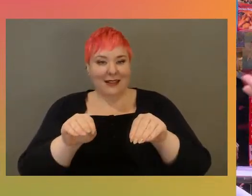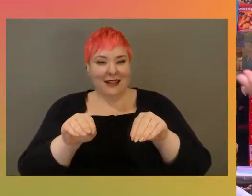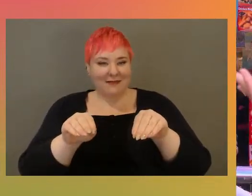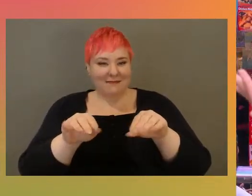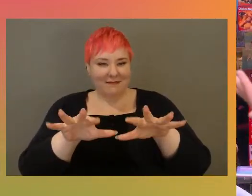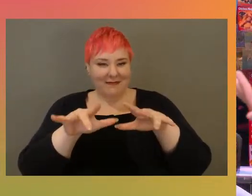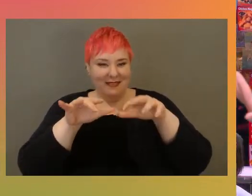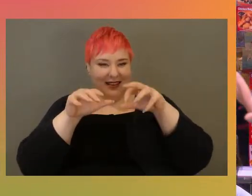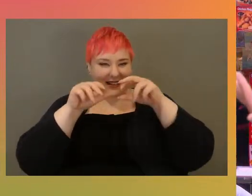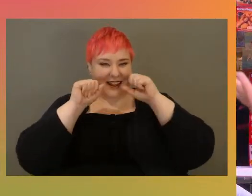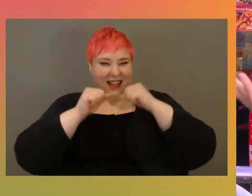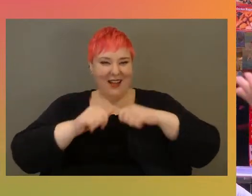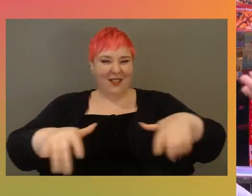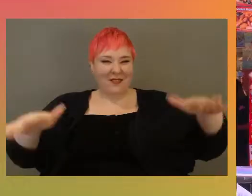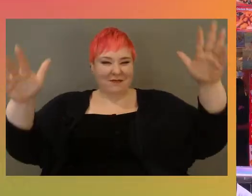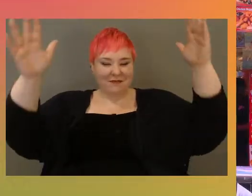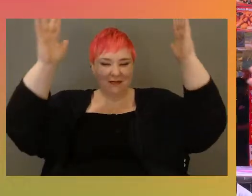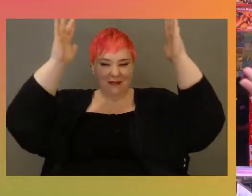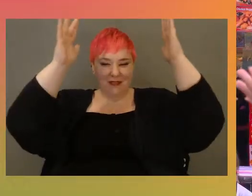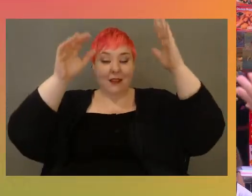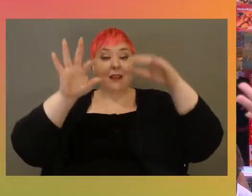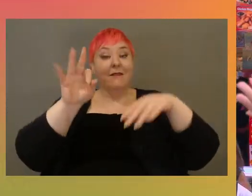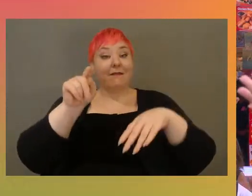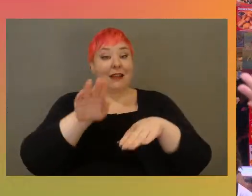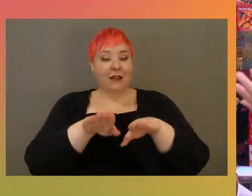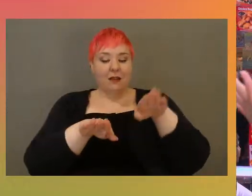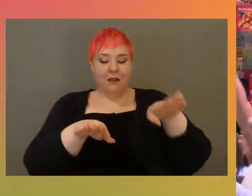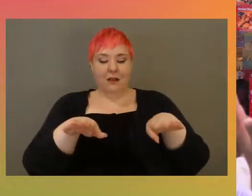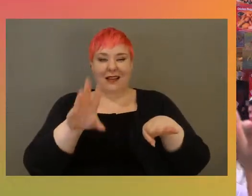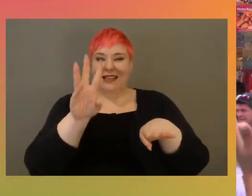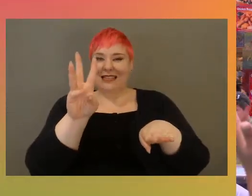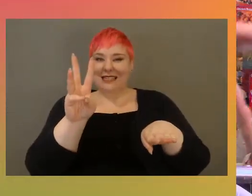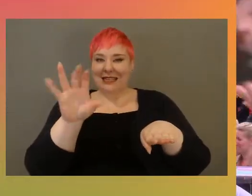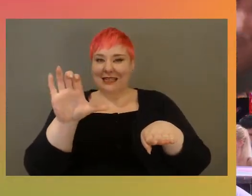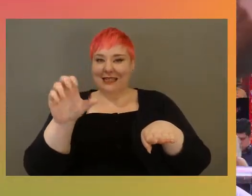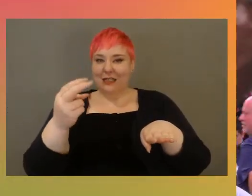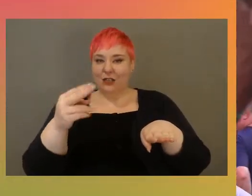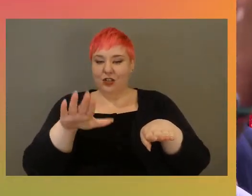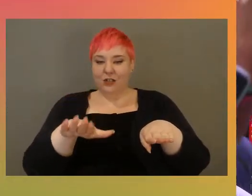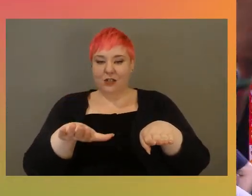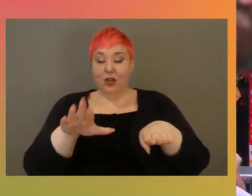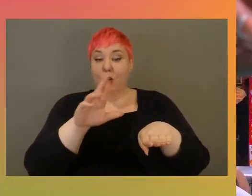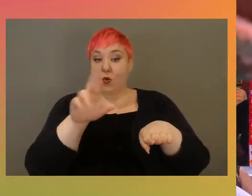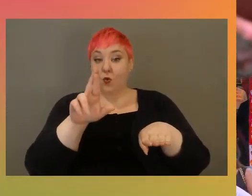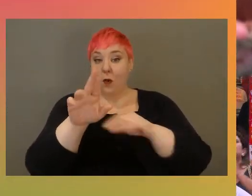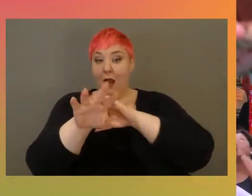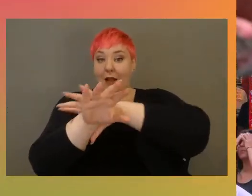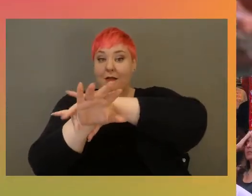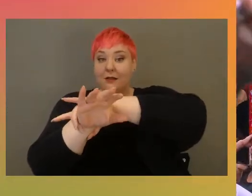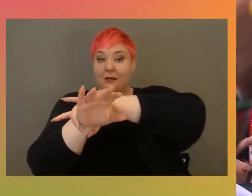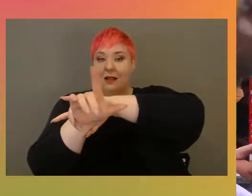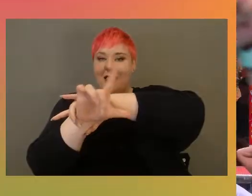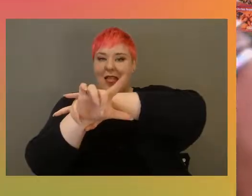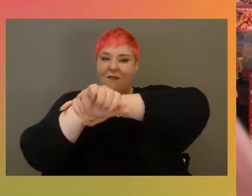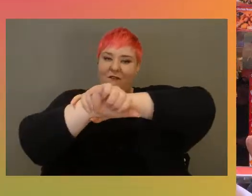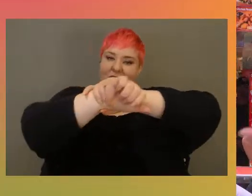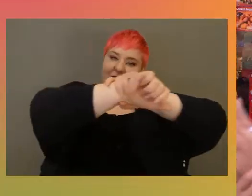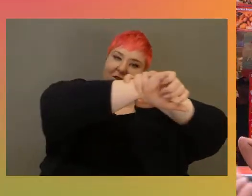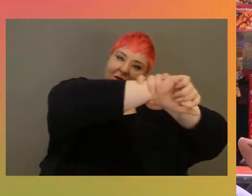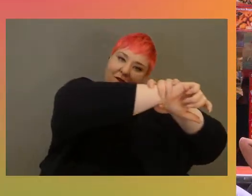AS YOU EXHALE, AS YOU INHALE